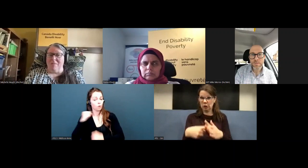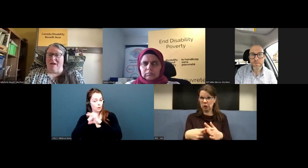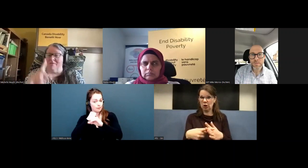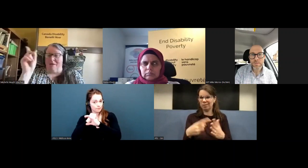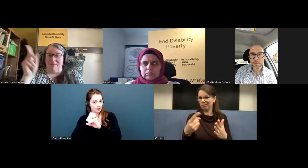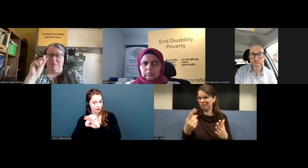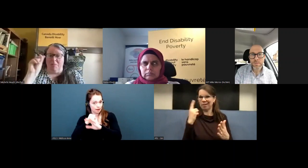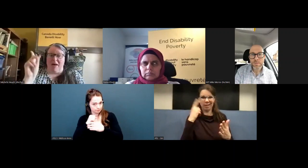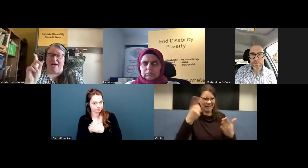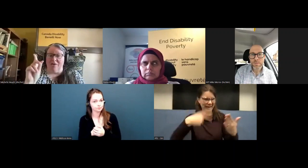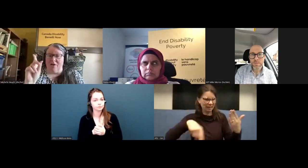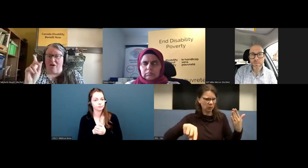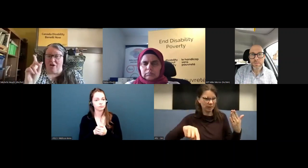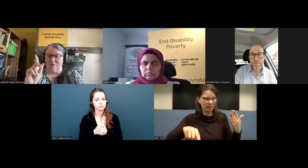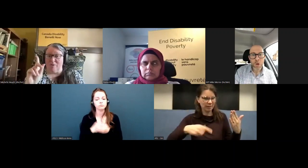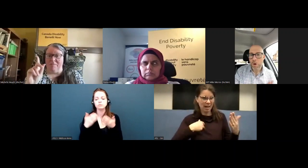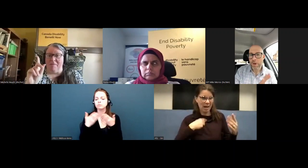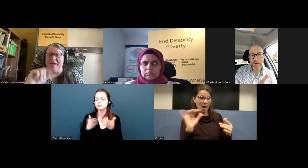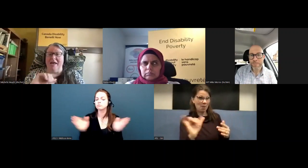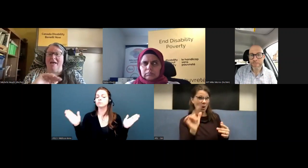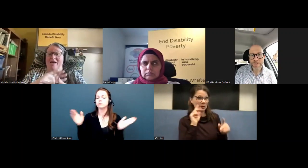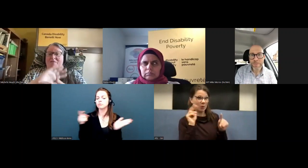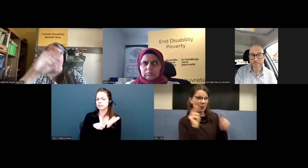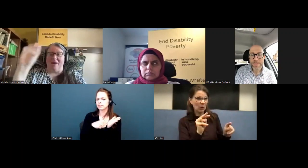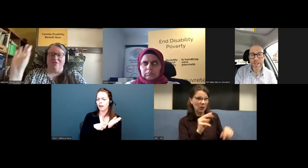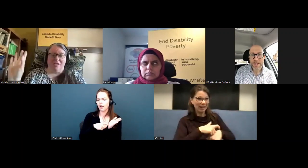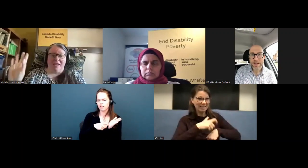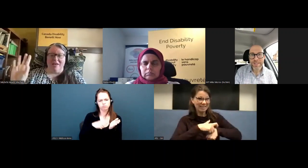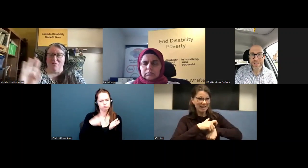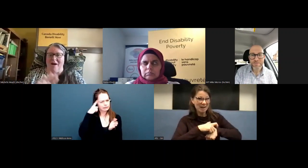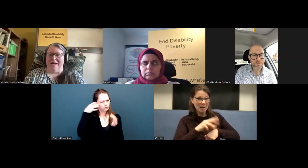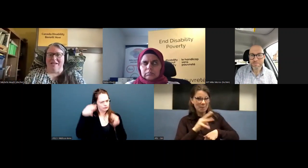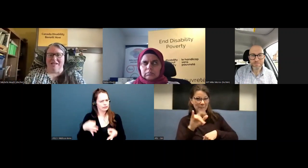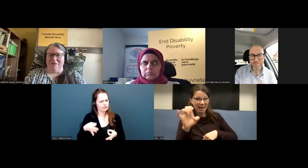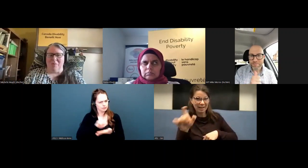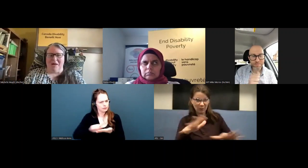I'M VERY MINDFUL AND KEEPING MY EYE ON THE CLOCK, MIKE, IF YOU HAVE TO LEAVE WHILE WE